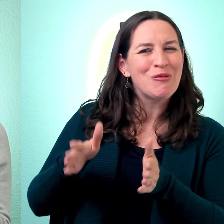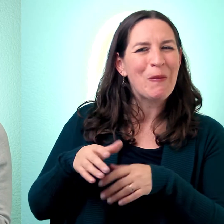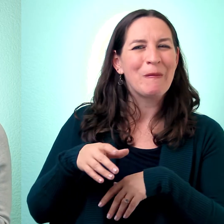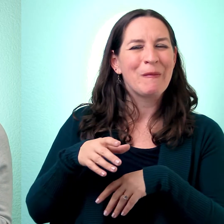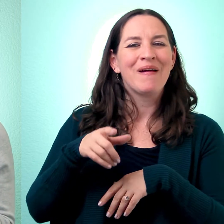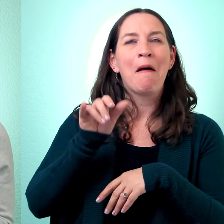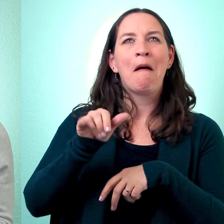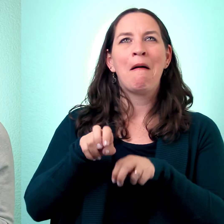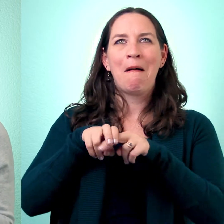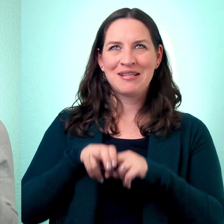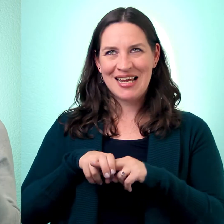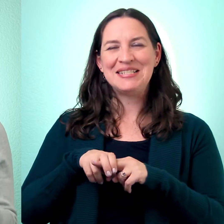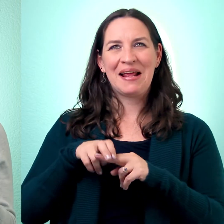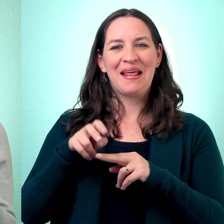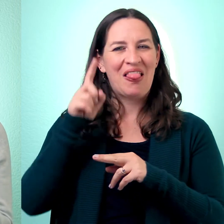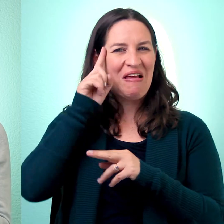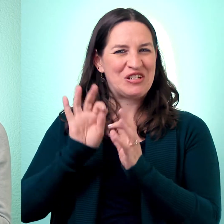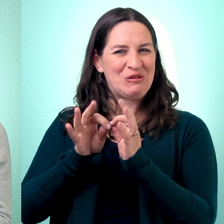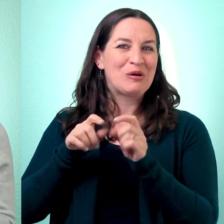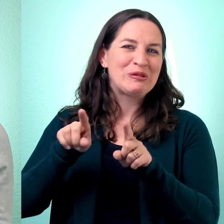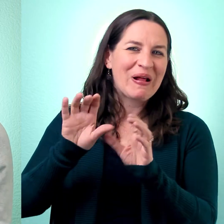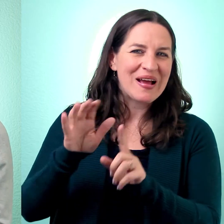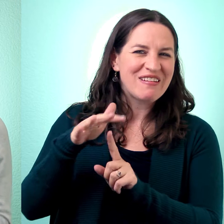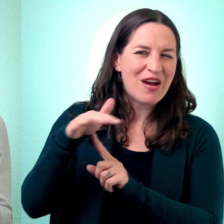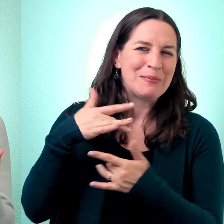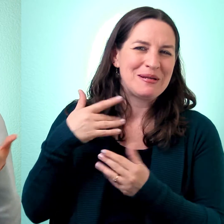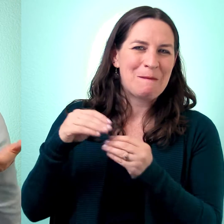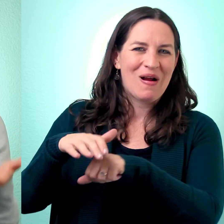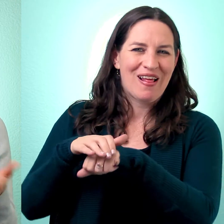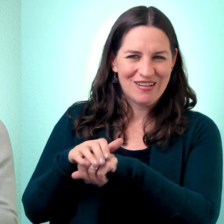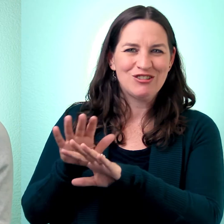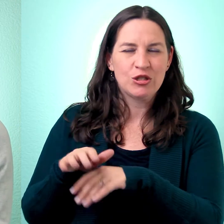classes and so sitting reminds me of that. And so I like to warn them ahead of time, this